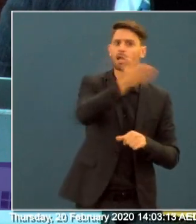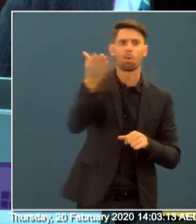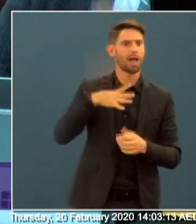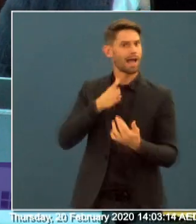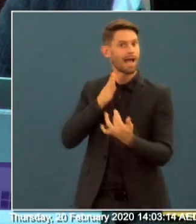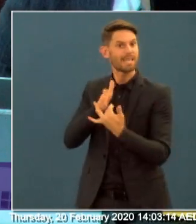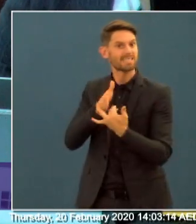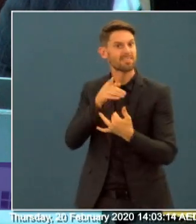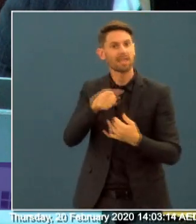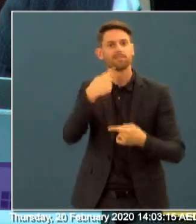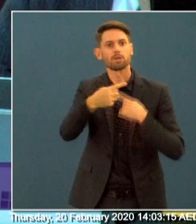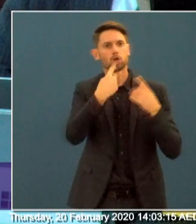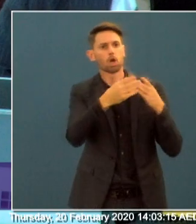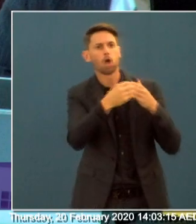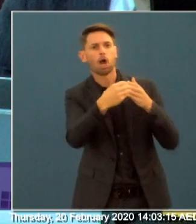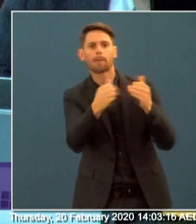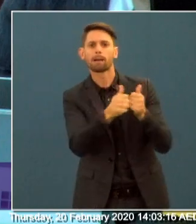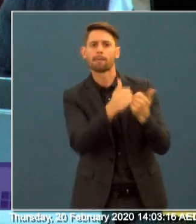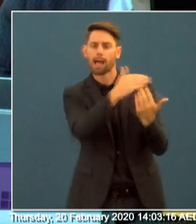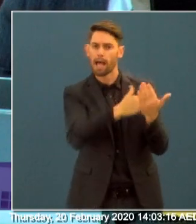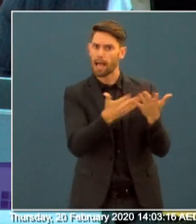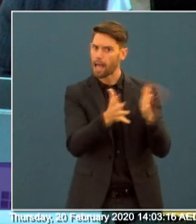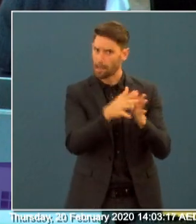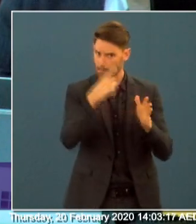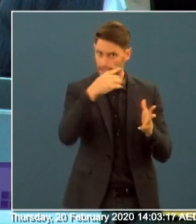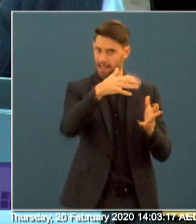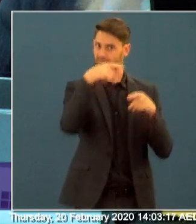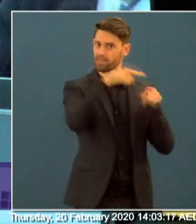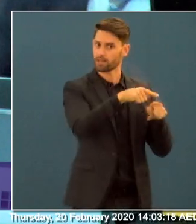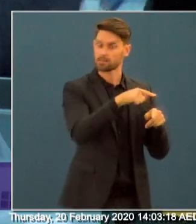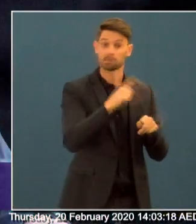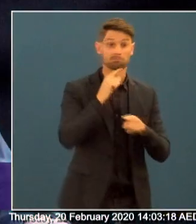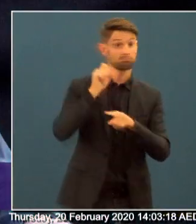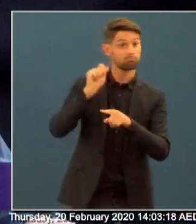easily online or in some other form? It's a publicly accessible document